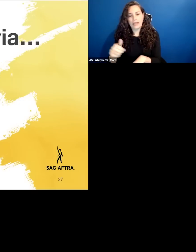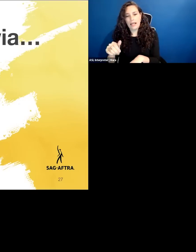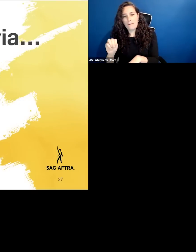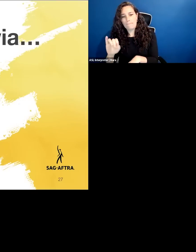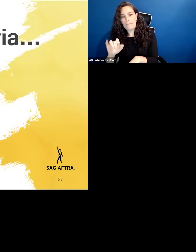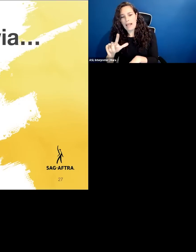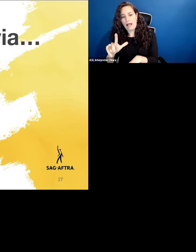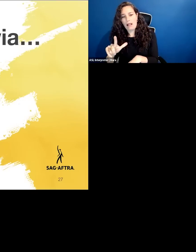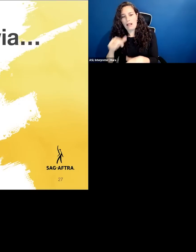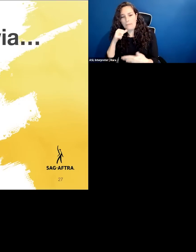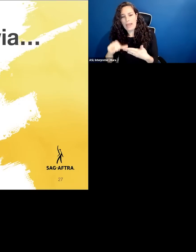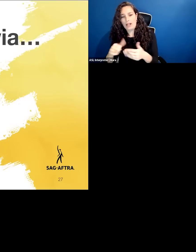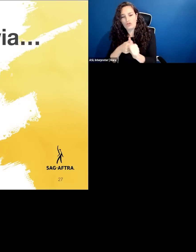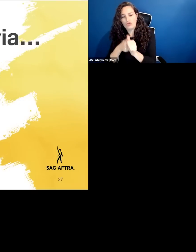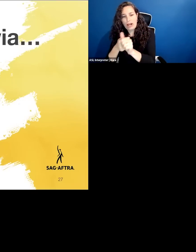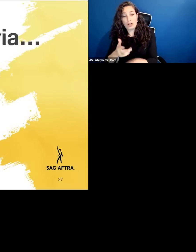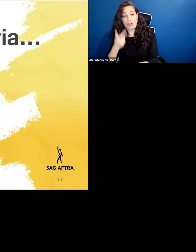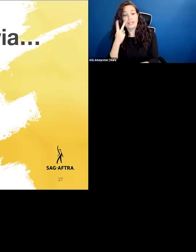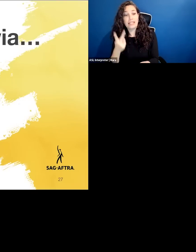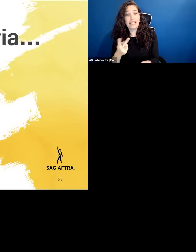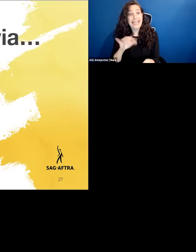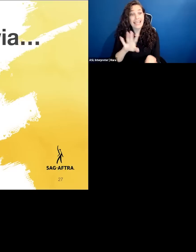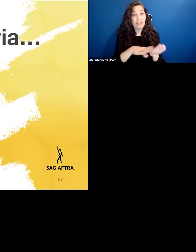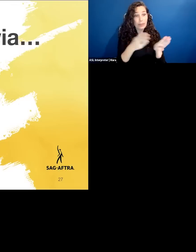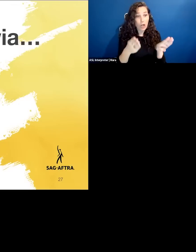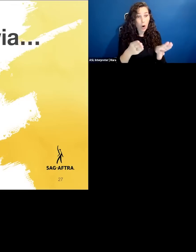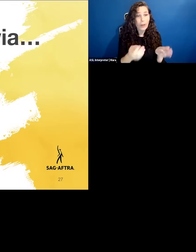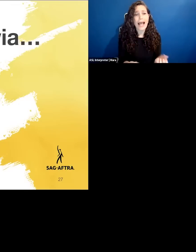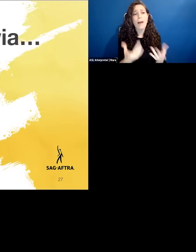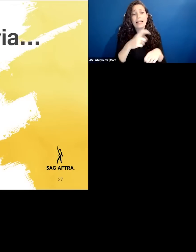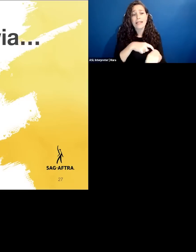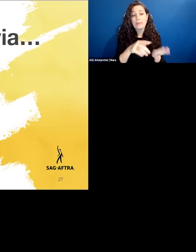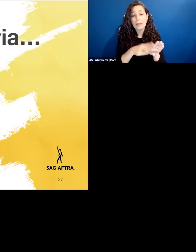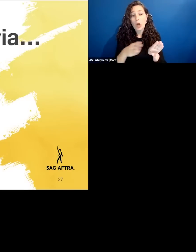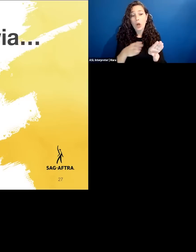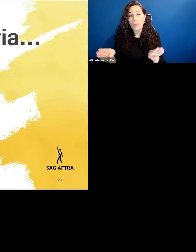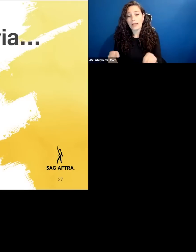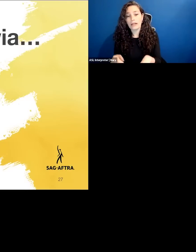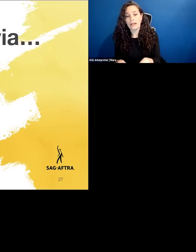if any of your links got clicked. And so it's stealthy individual email tracking.